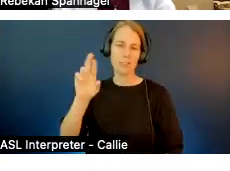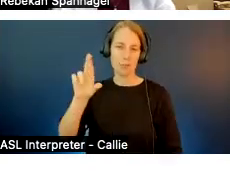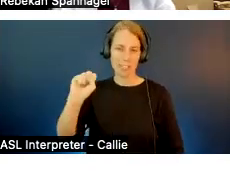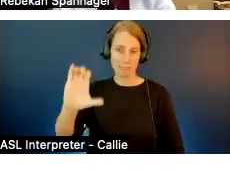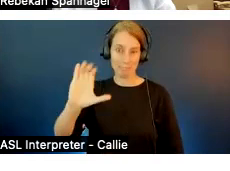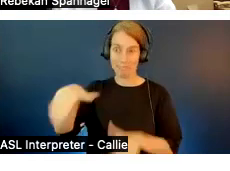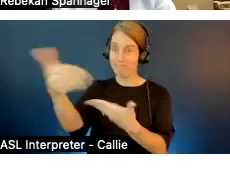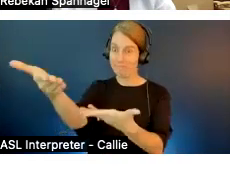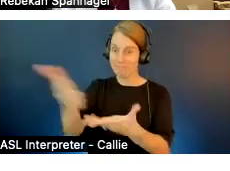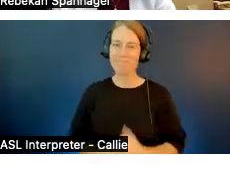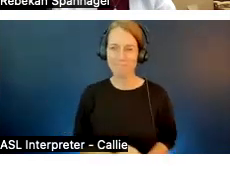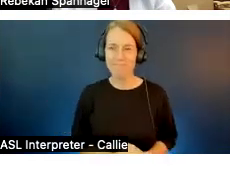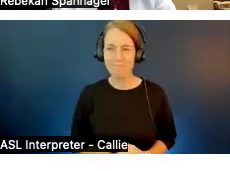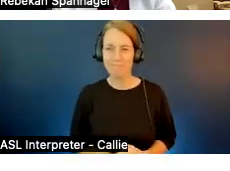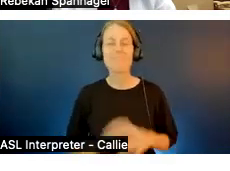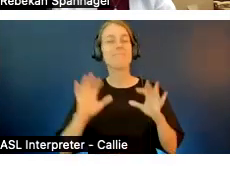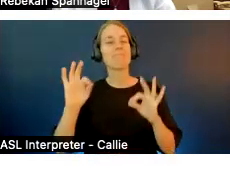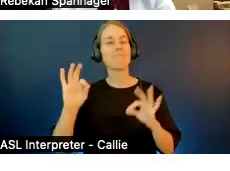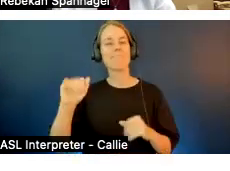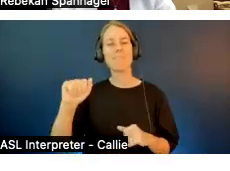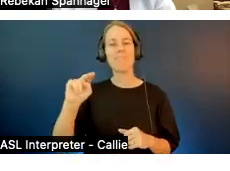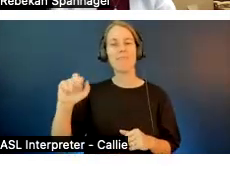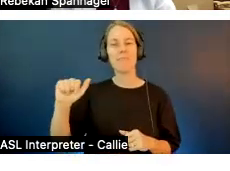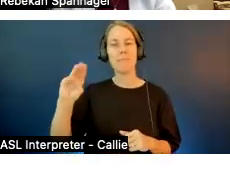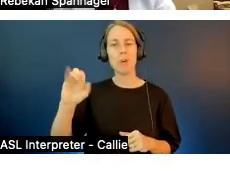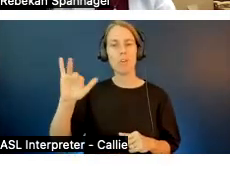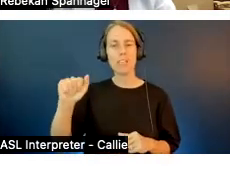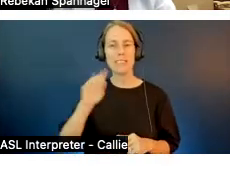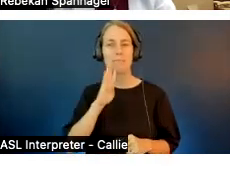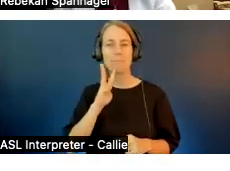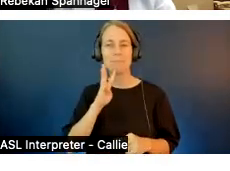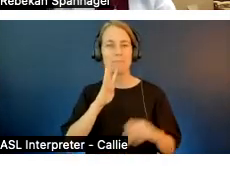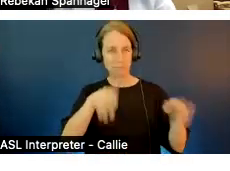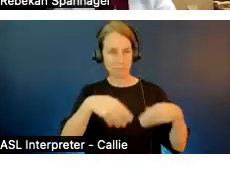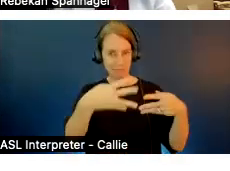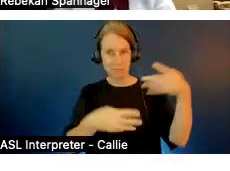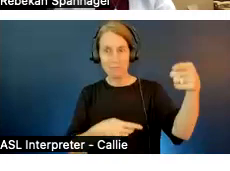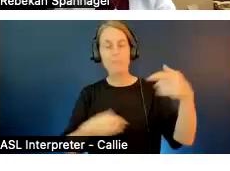so let's get to the next slide first of all i'm anna maria connor and i'm happy to be here with